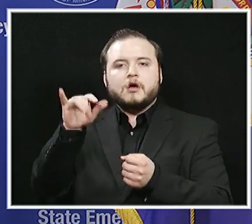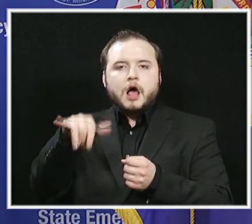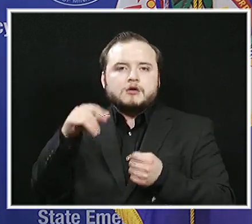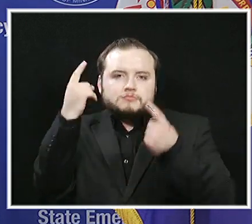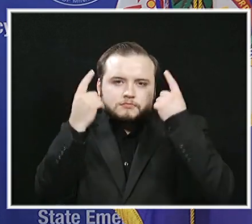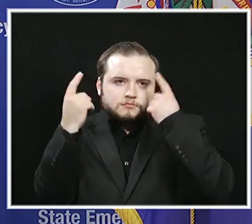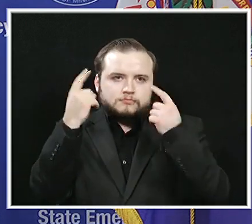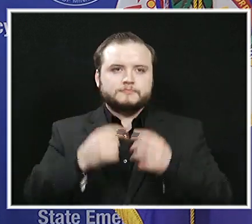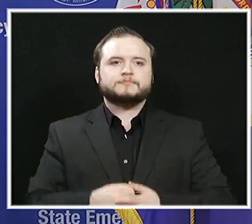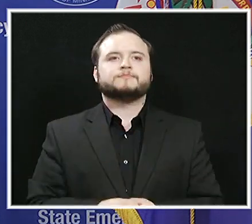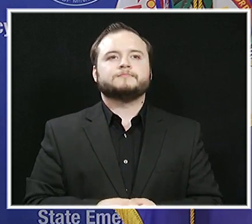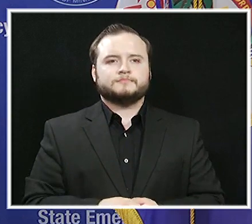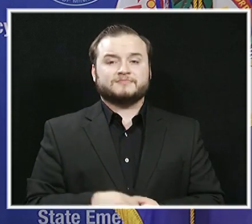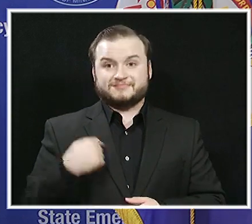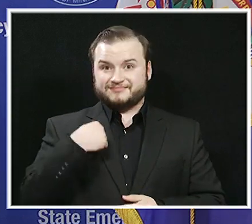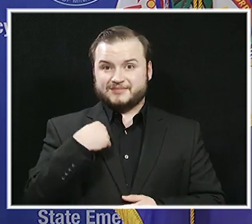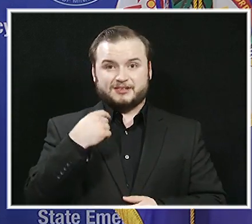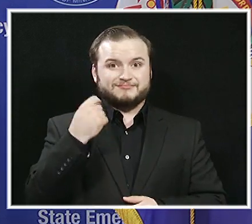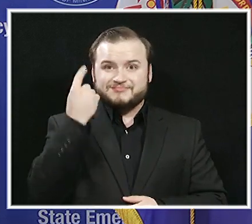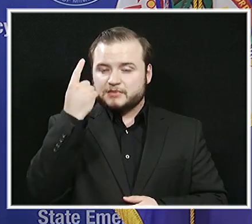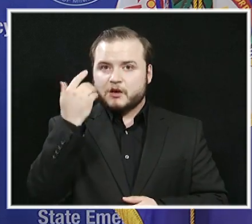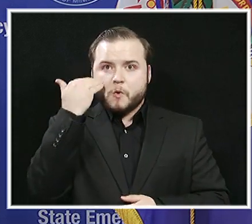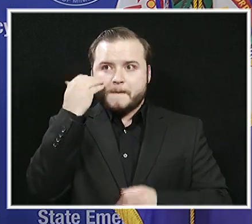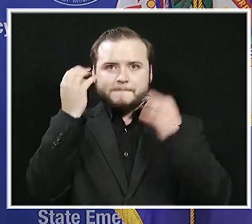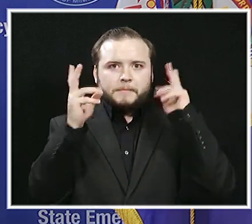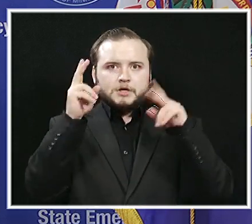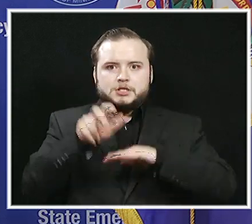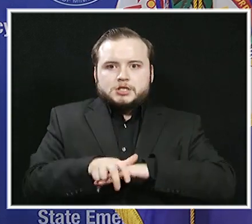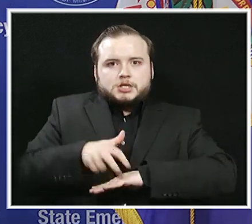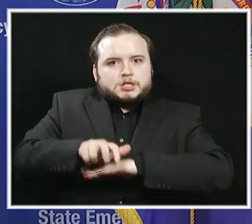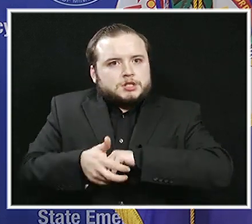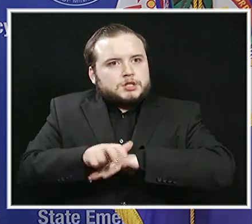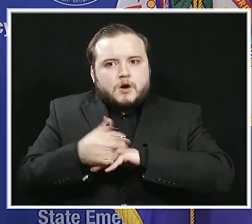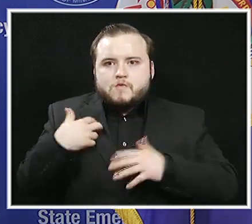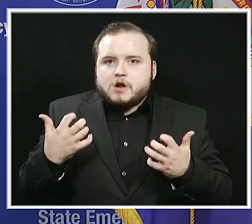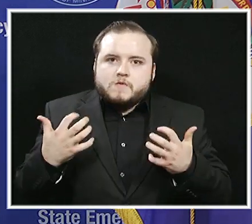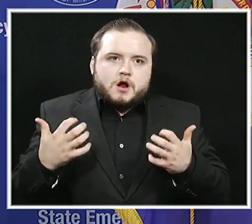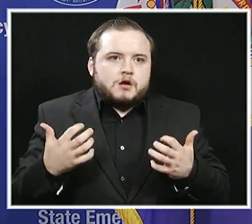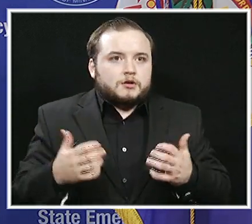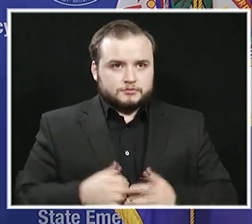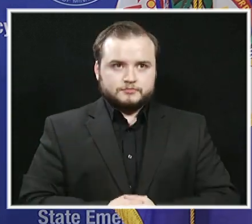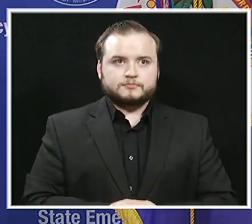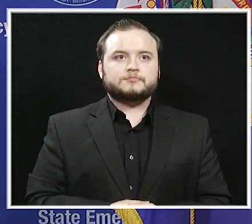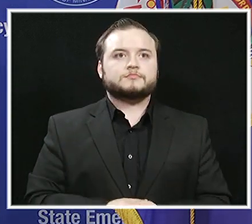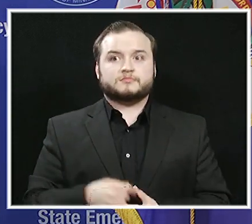former rather than the latter and they'll continue to go on. I hear you on this. I got the same restlessness as everybody else, but